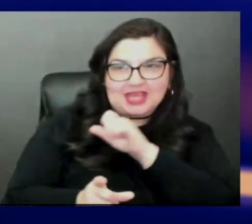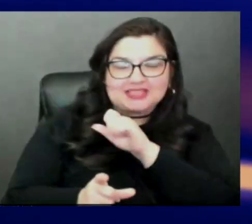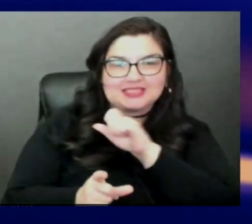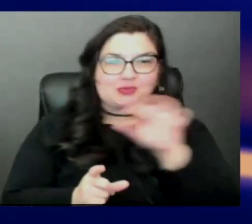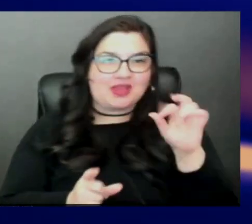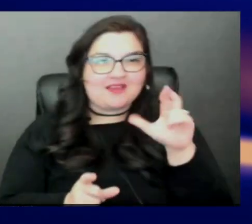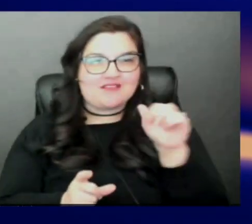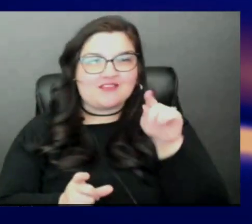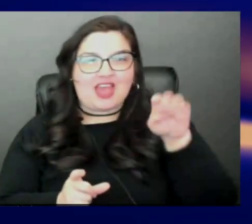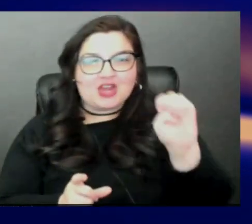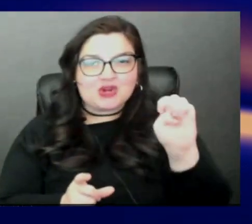You'd be right.